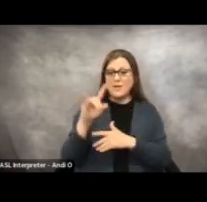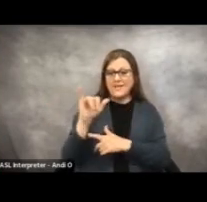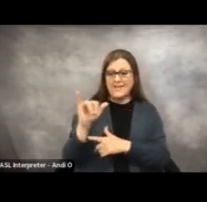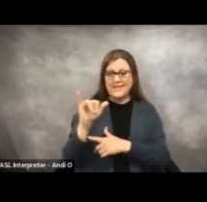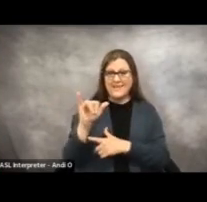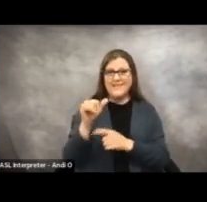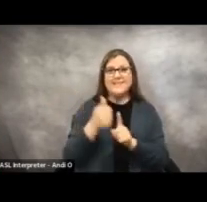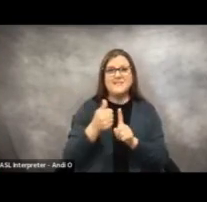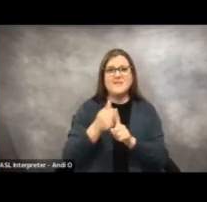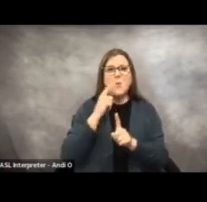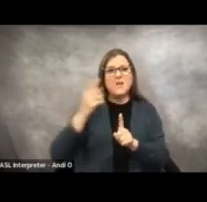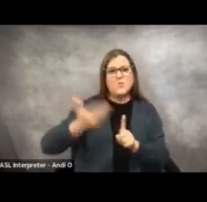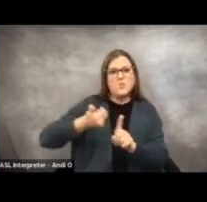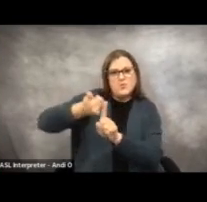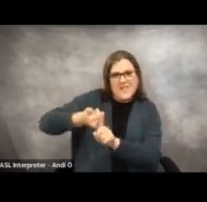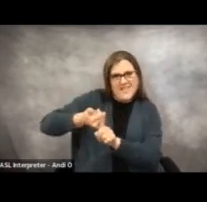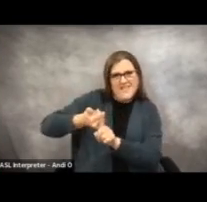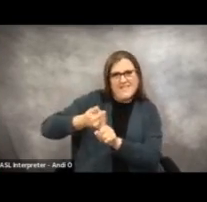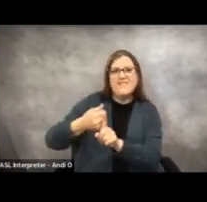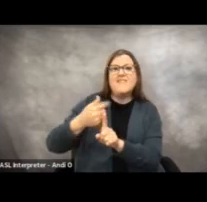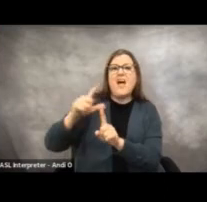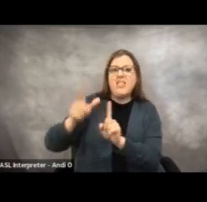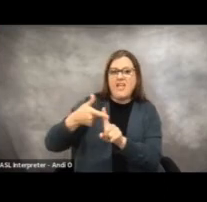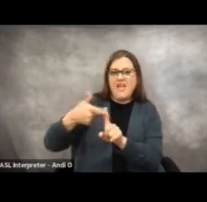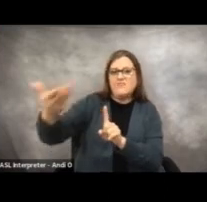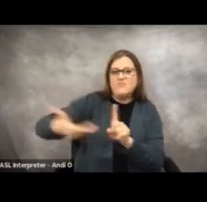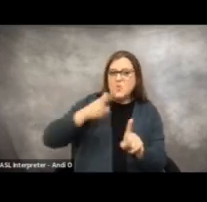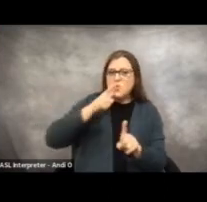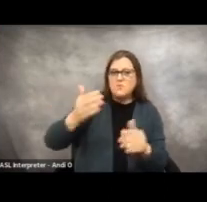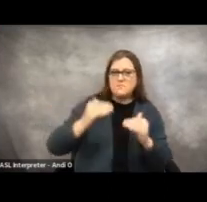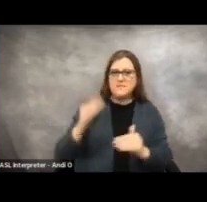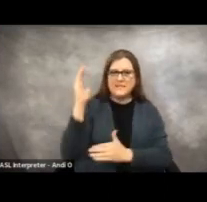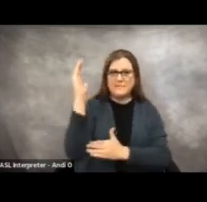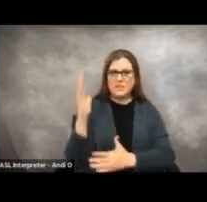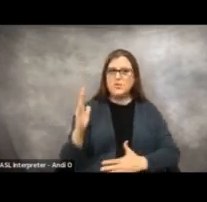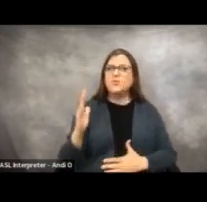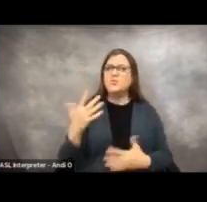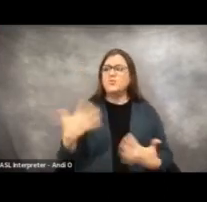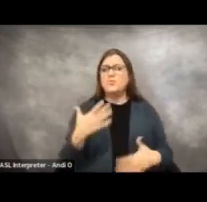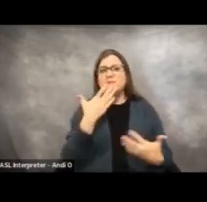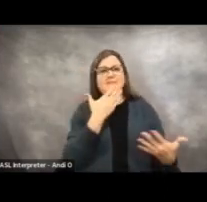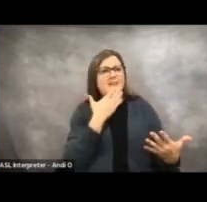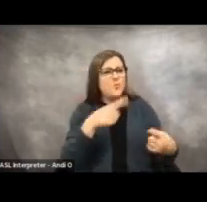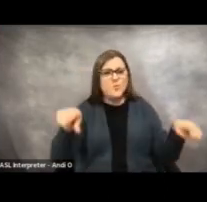introduce herself and then also introduce us to the speakers. We are very grateful for all of you for joining us. As in Thank you.